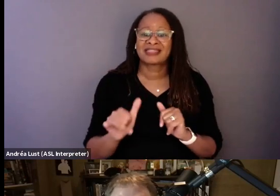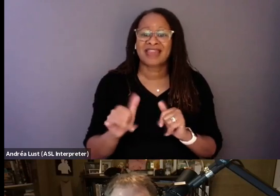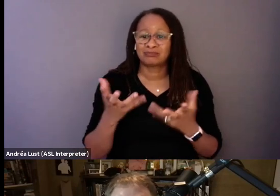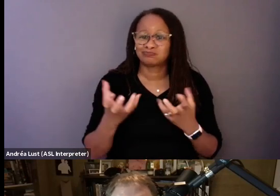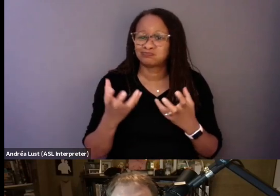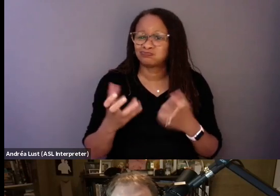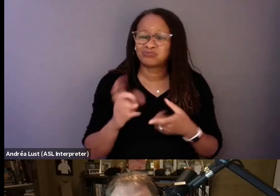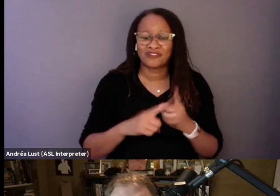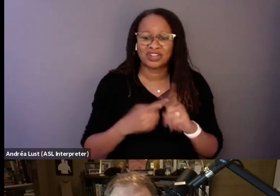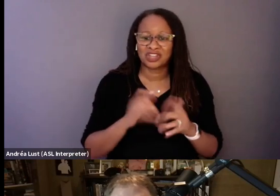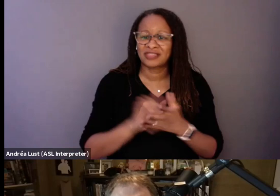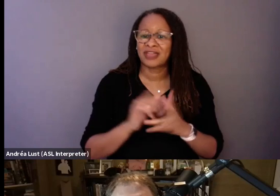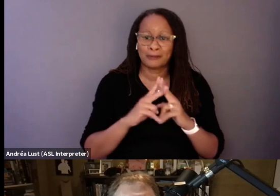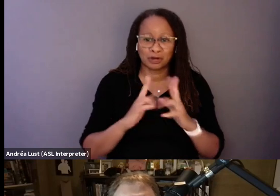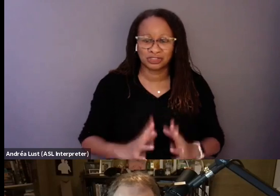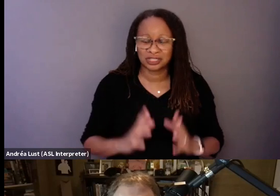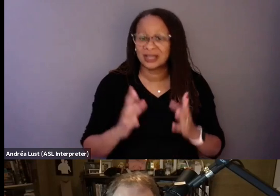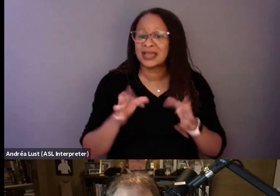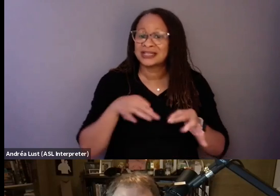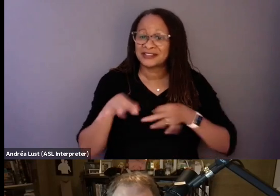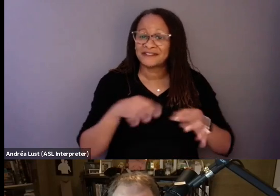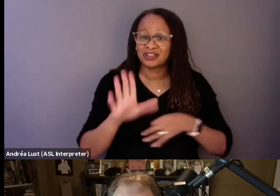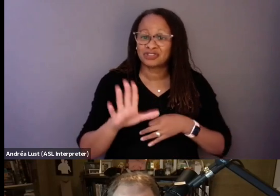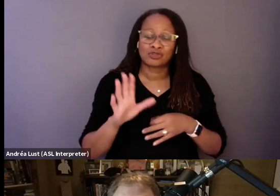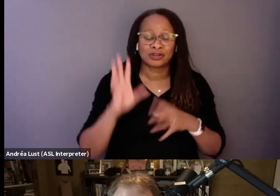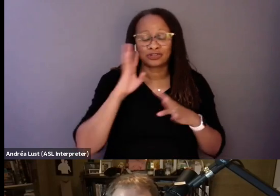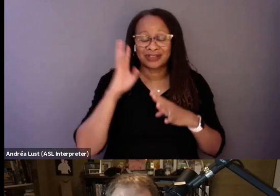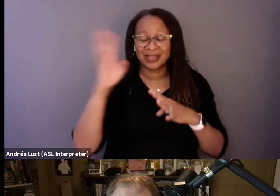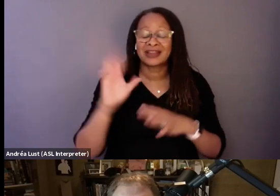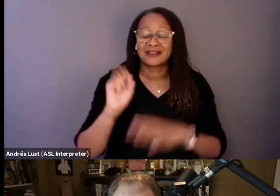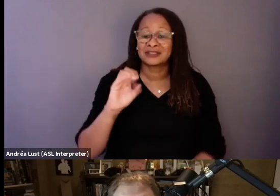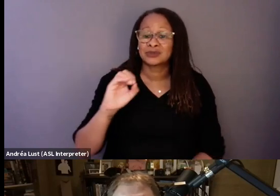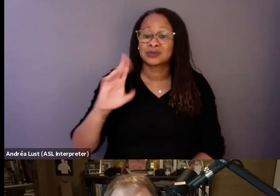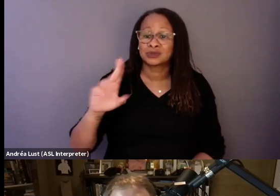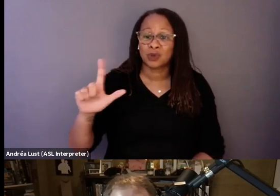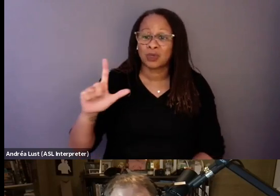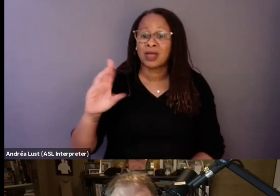that partnership to find your creative soulmate in that way and to recognize it